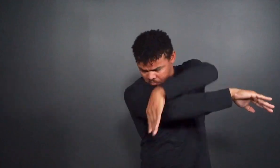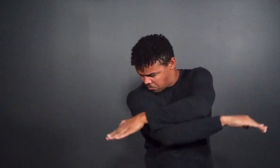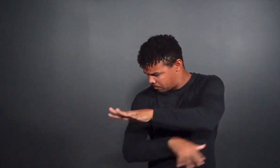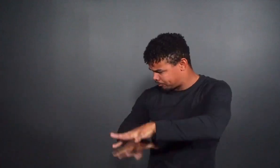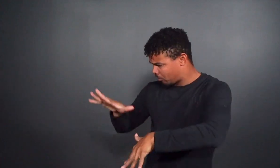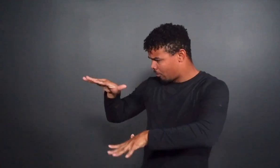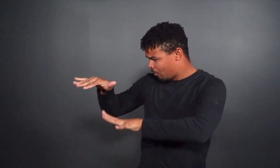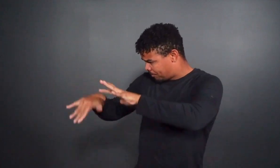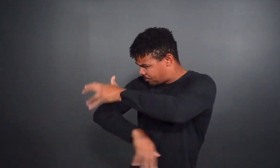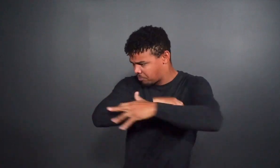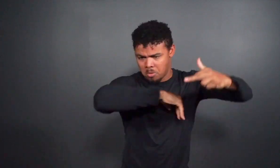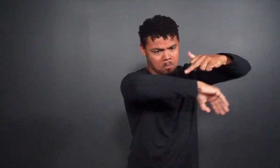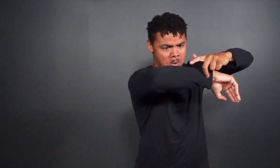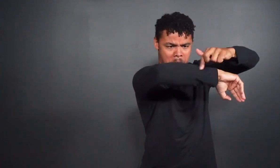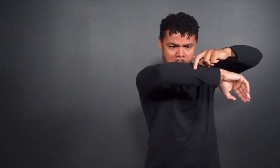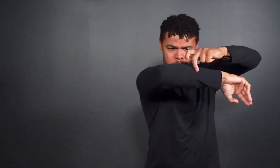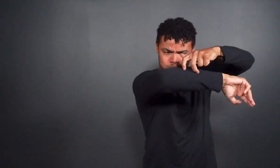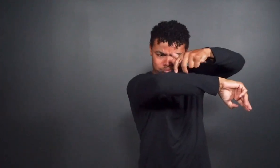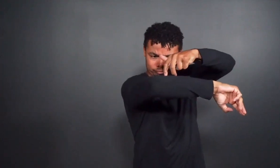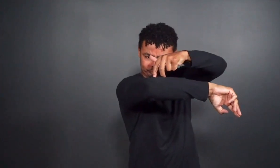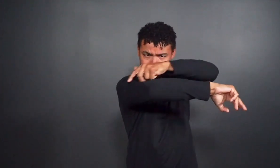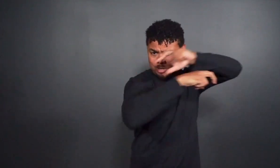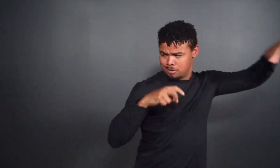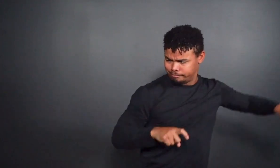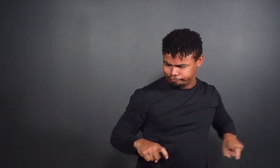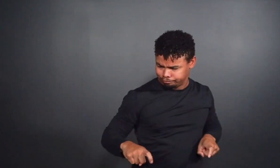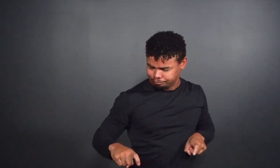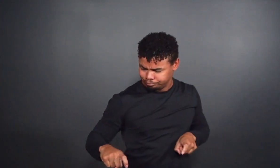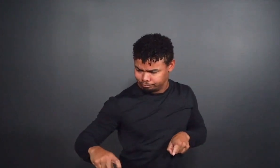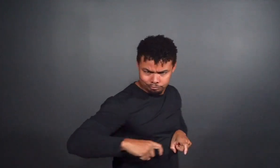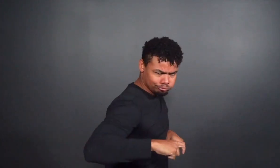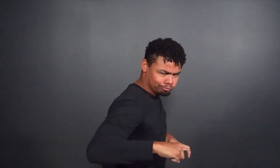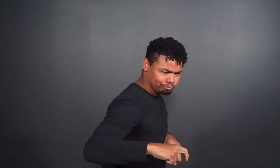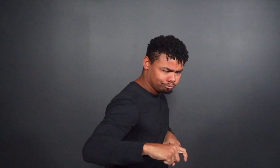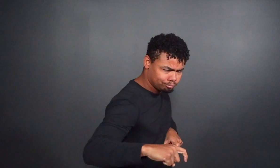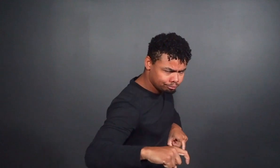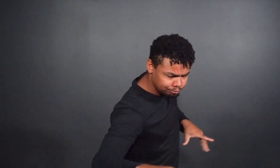SUBJECT skids to a halt at the edge of another cliff.